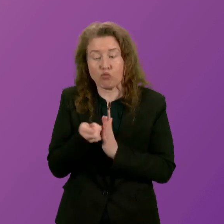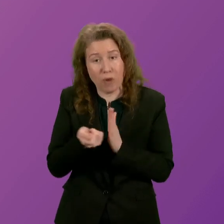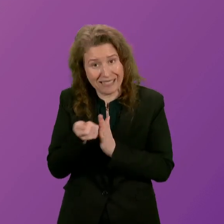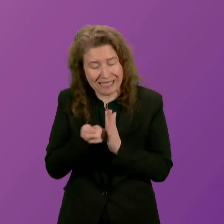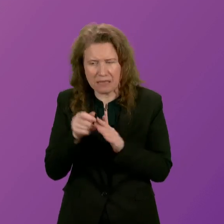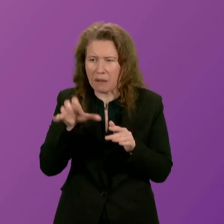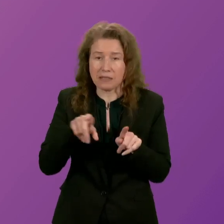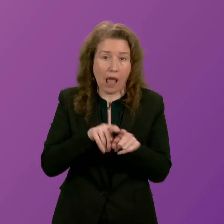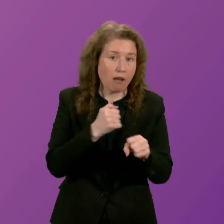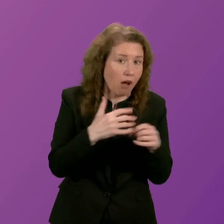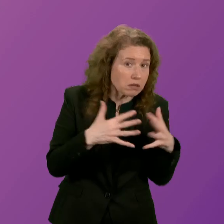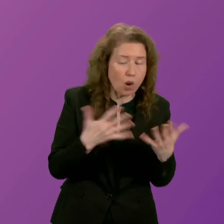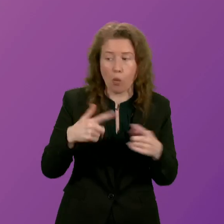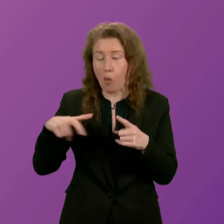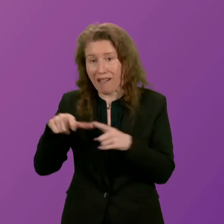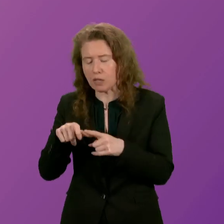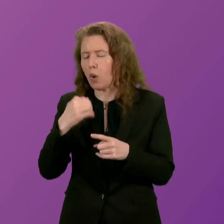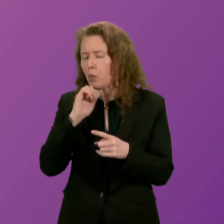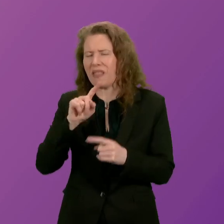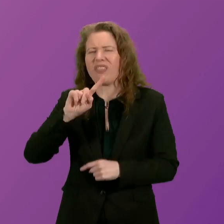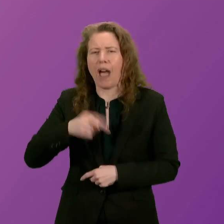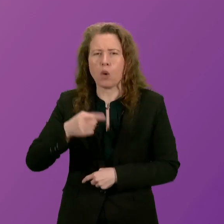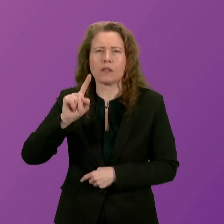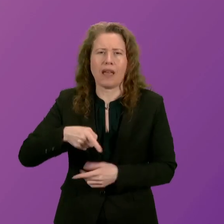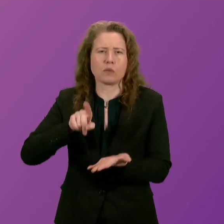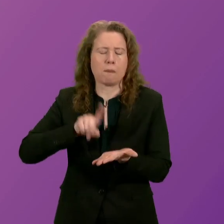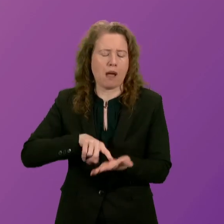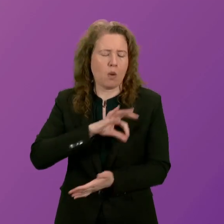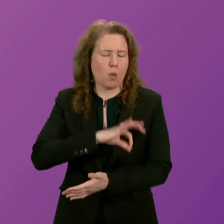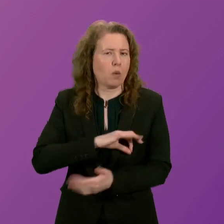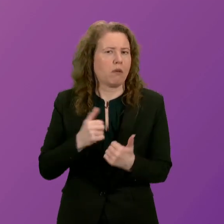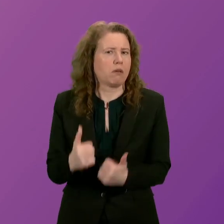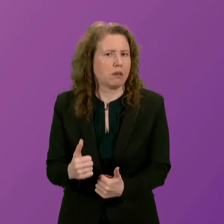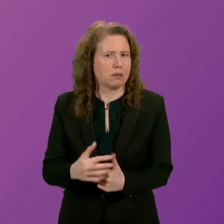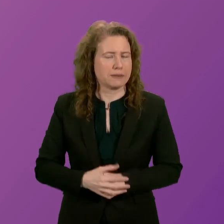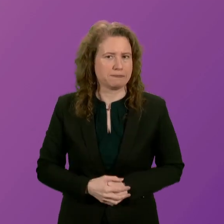places such as Glasgow and Edinburgh would be thousands of pounds a year better off.